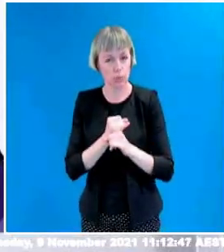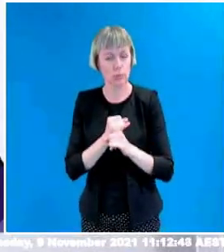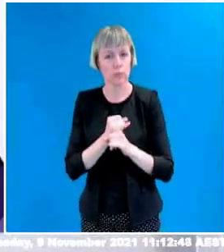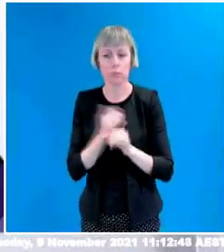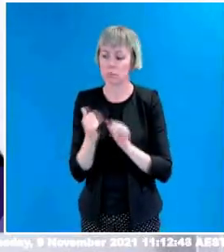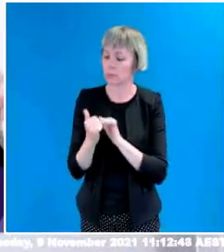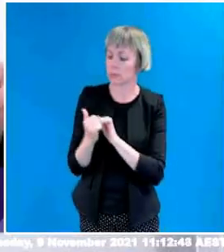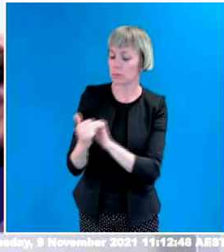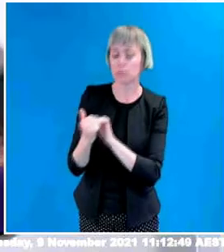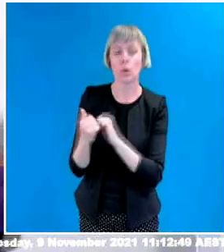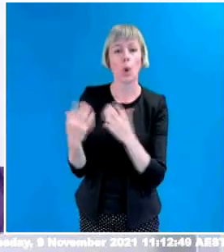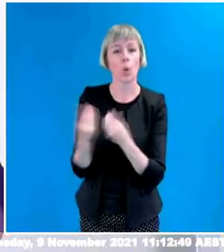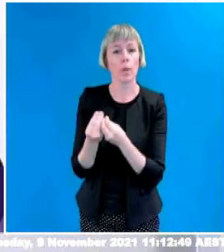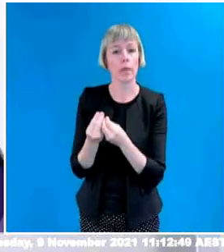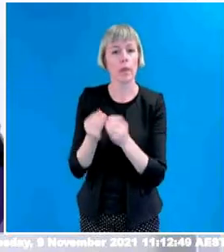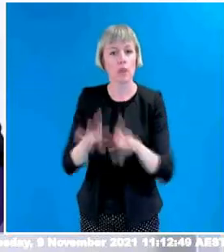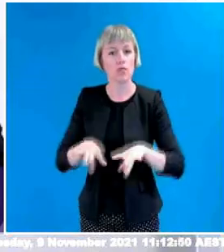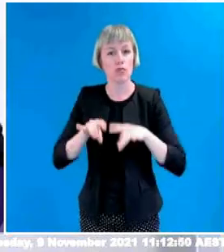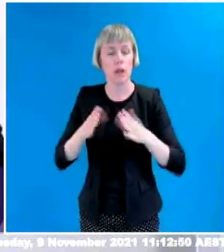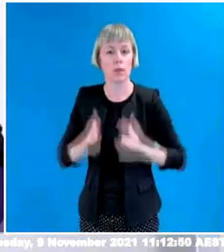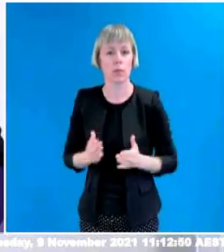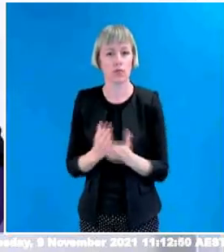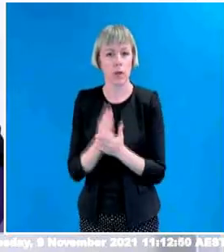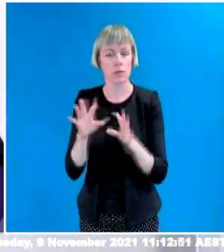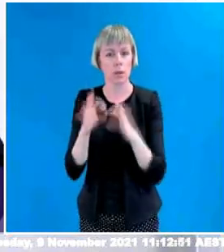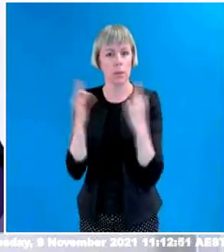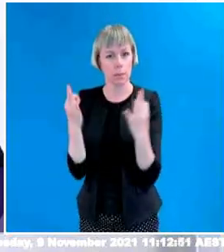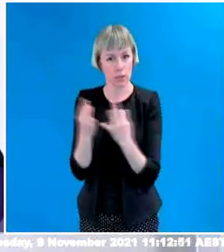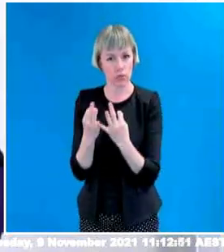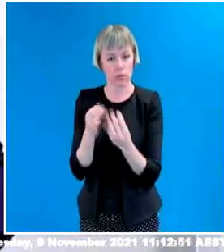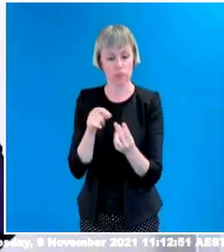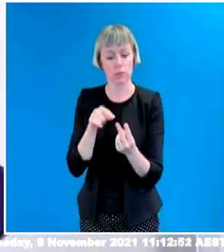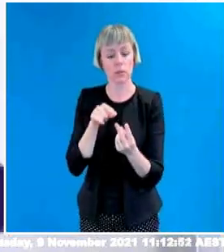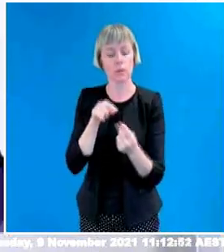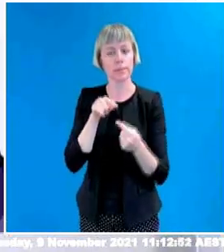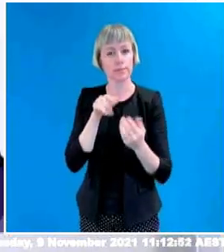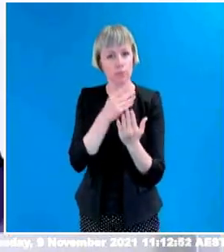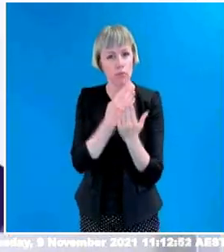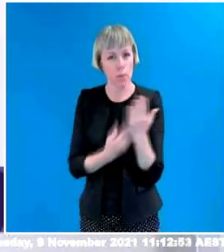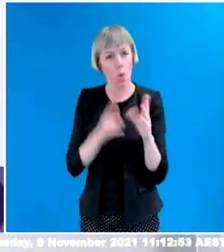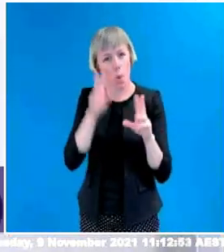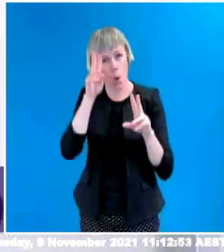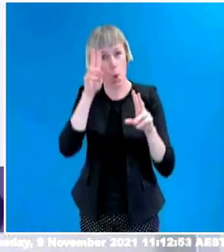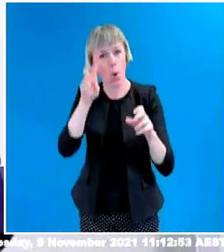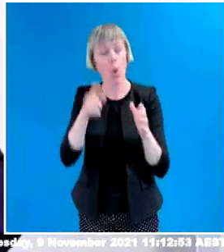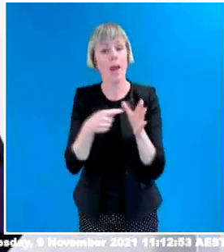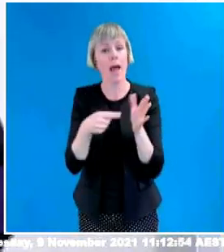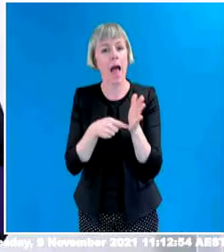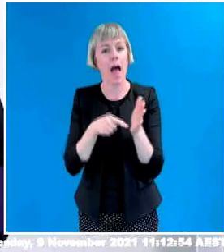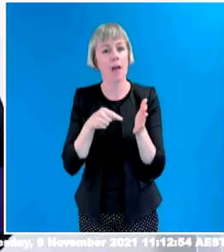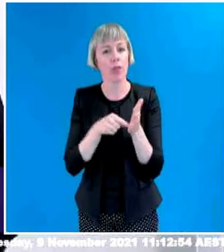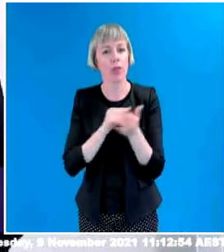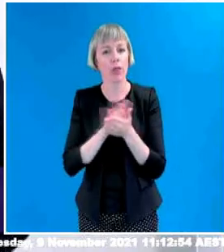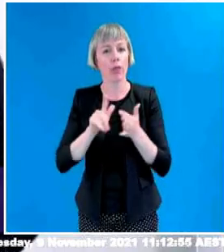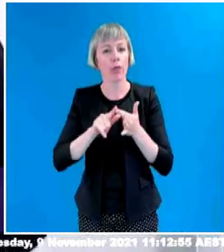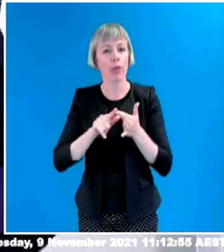Australian Human Rights Commission: At the Crossroads: 10 years of implementing the UN Guiding Principles